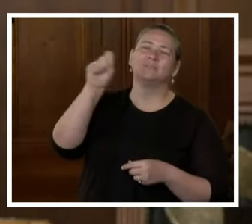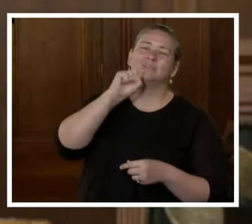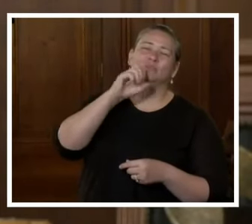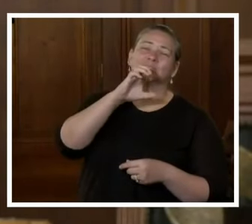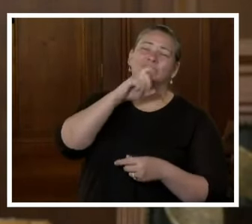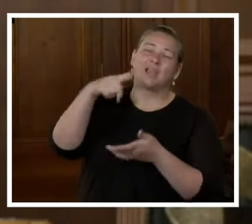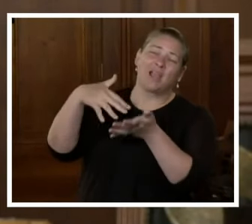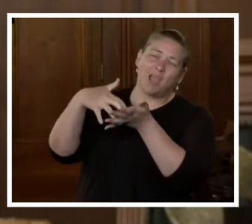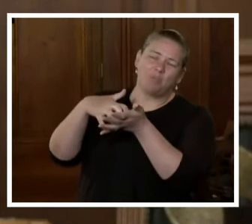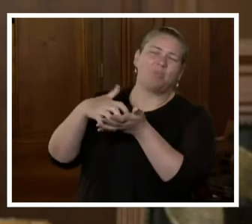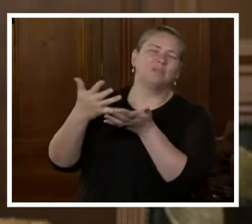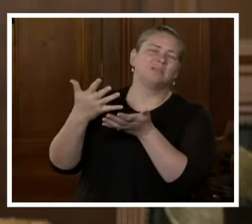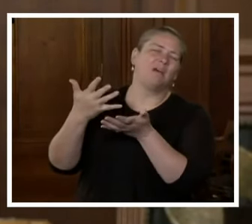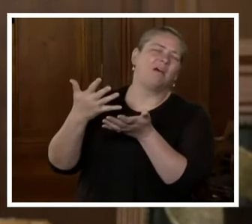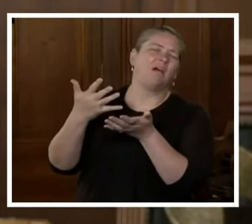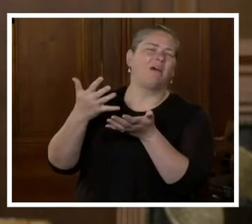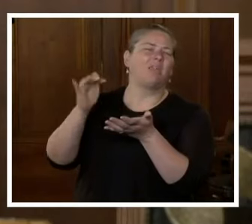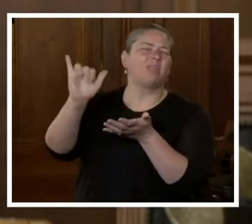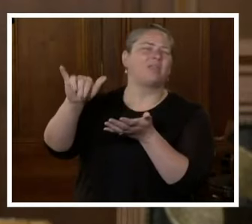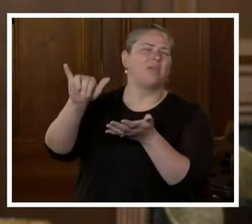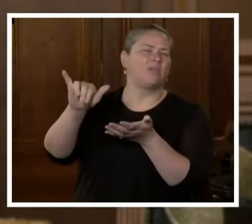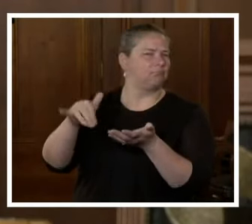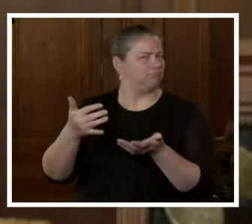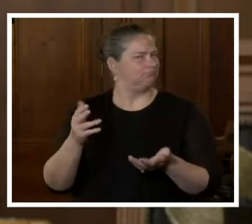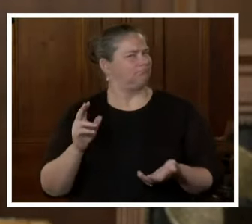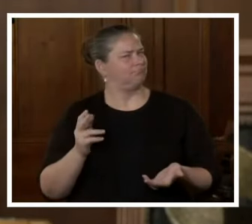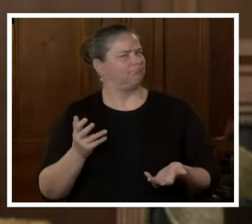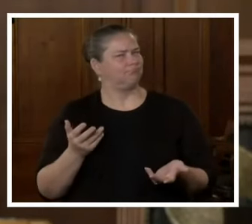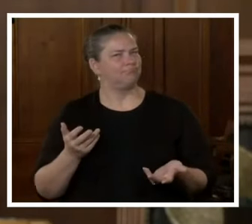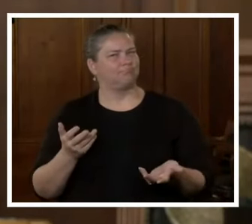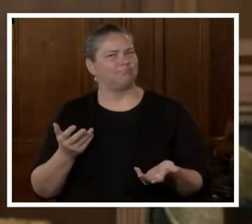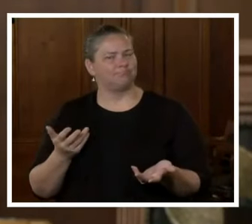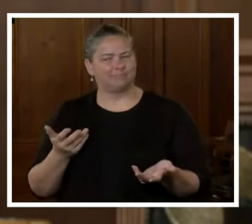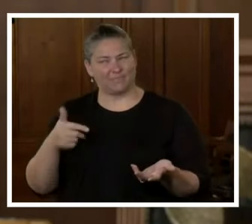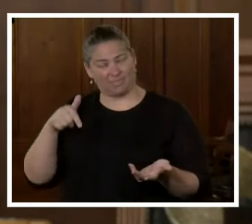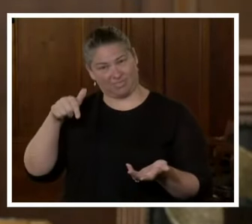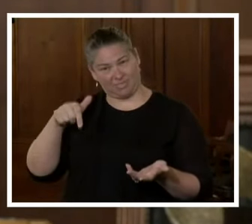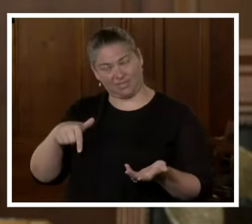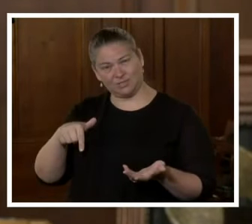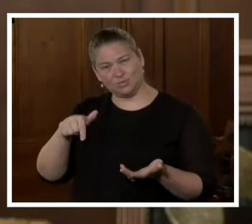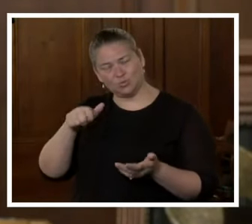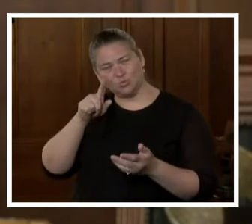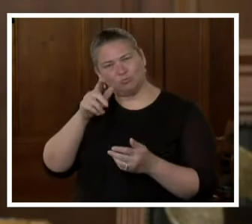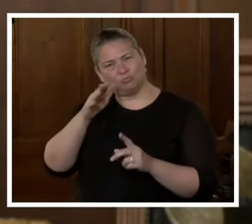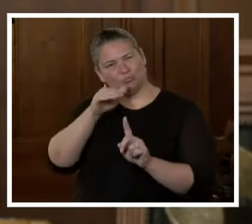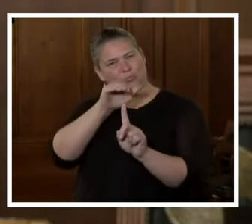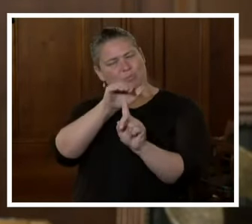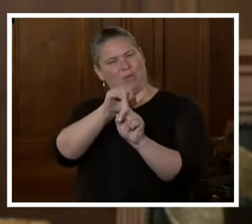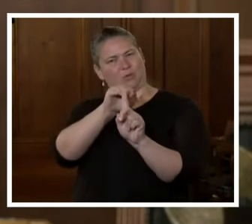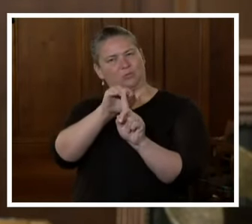THANK YOU, GOVERNOR. SO THE UPDATE THAT I'M GOING TO